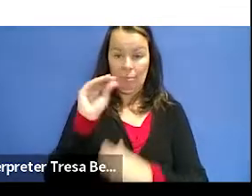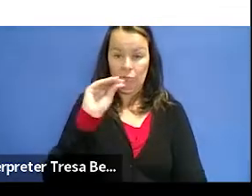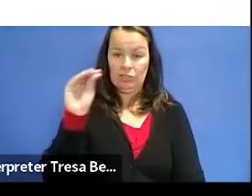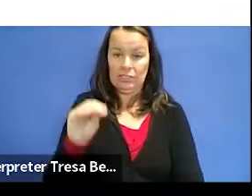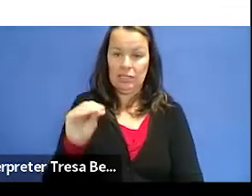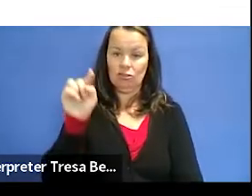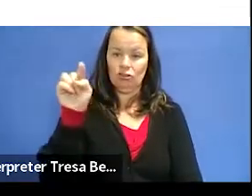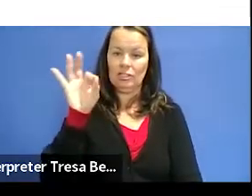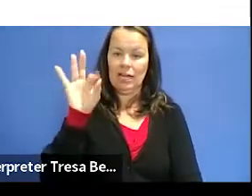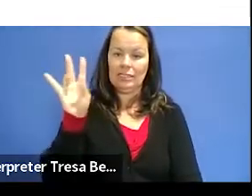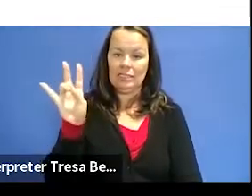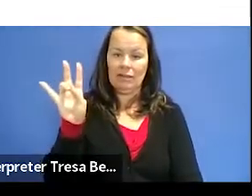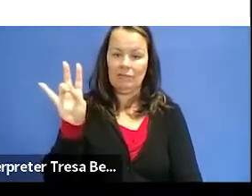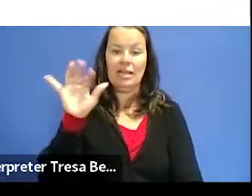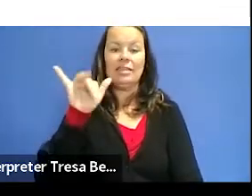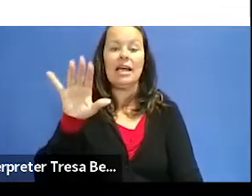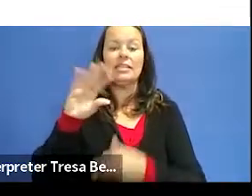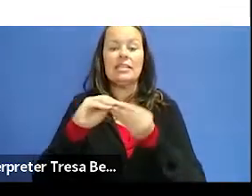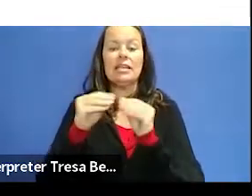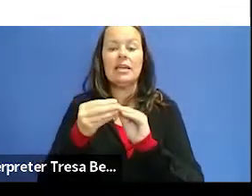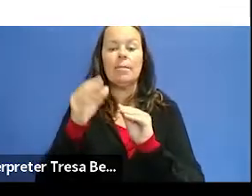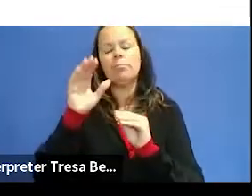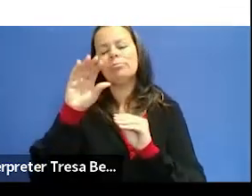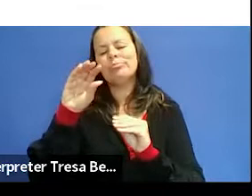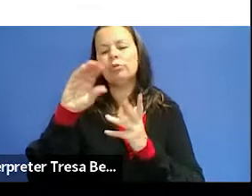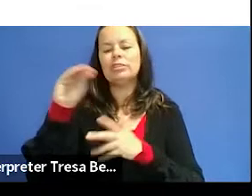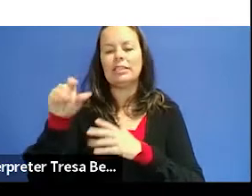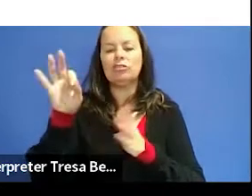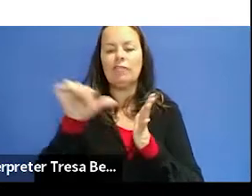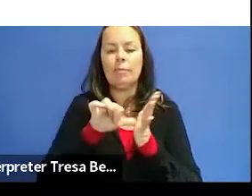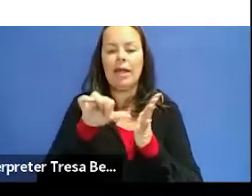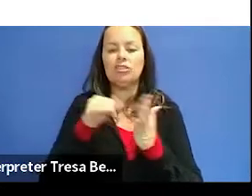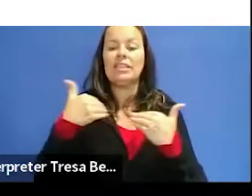percentage of pages that contained at least one error in that category.